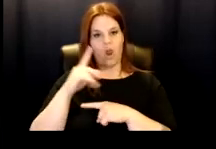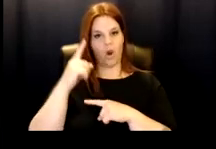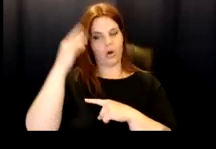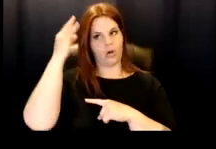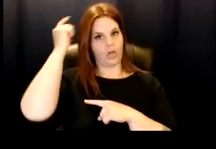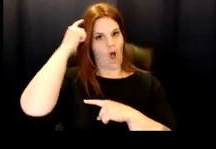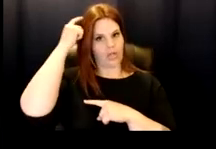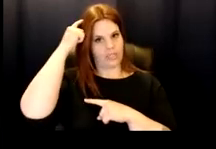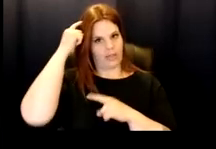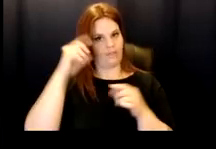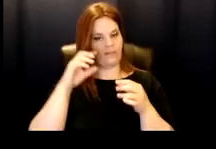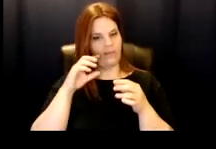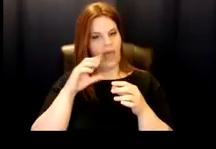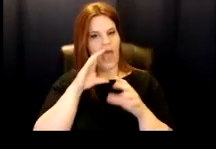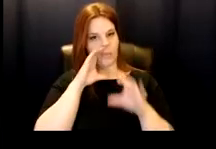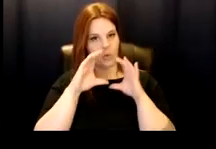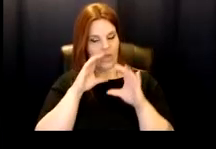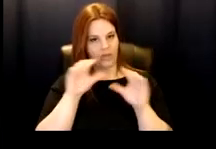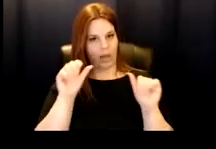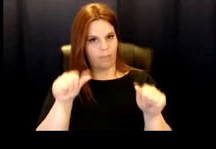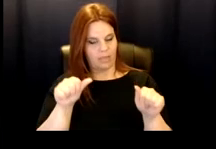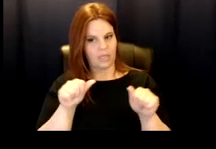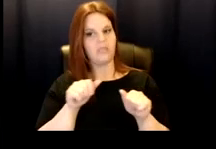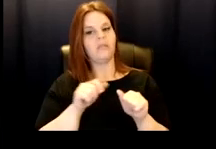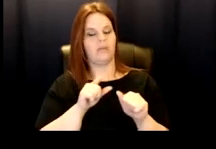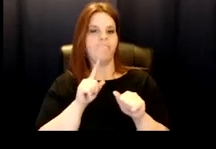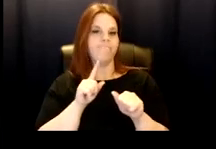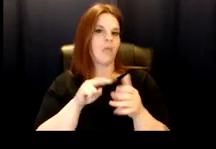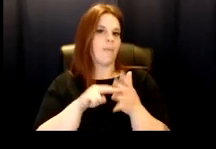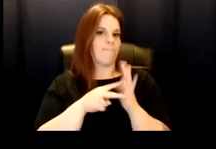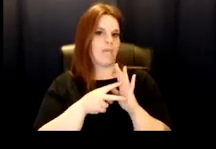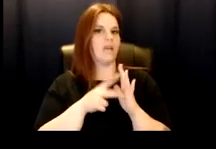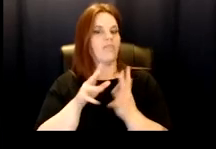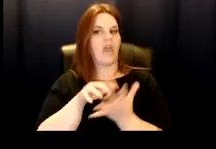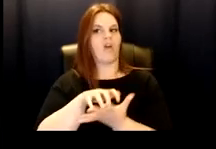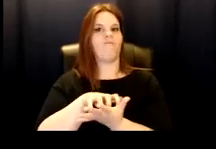their communication abilities are subject to the highest rates of harassment and intimidation.